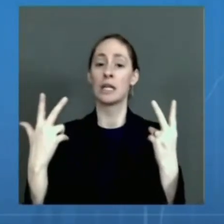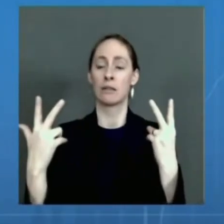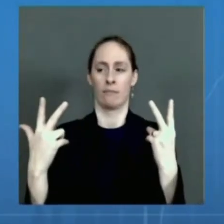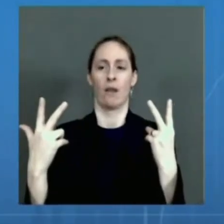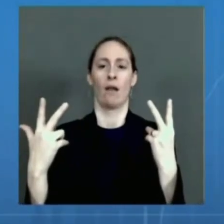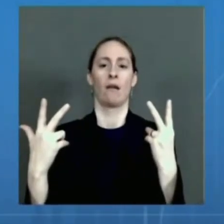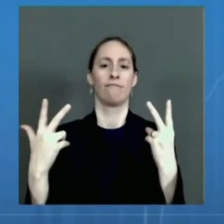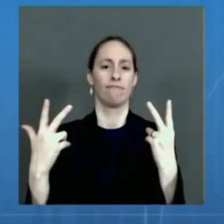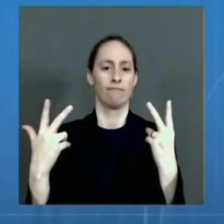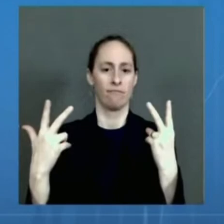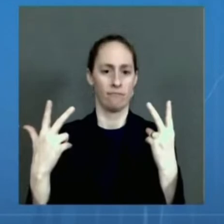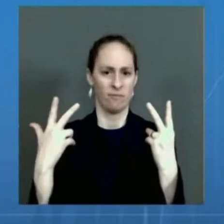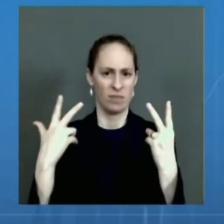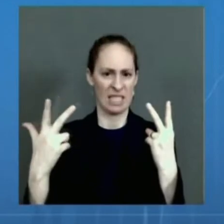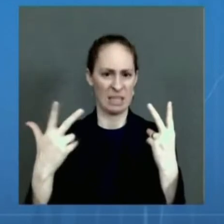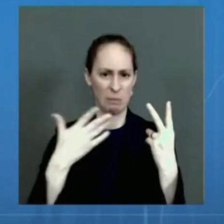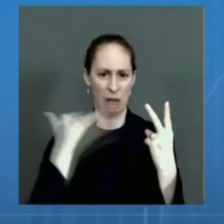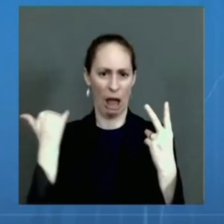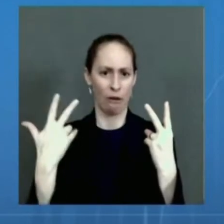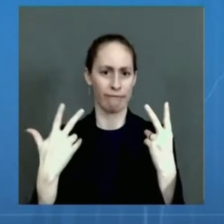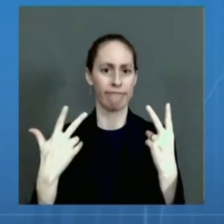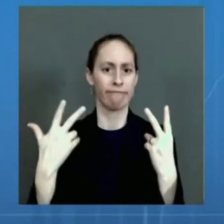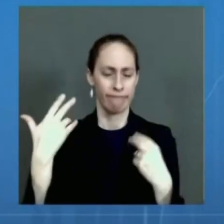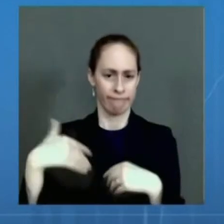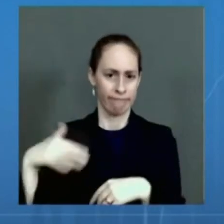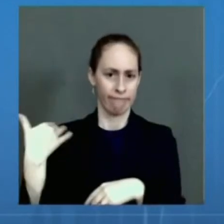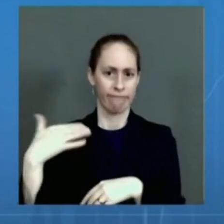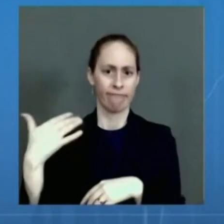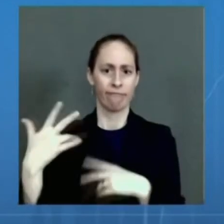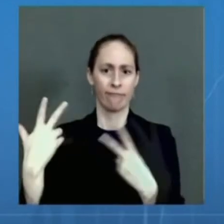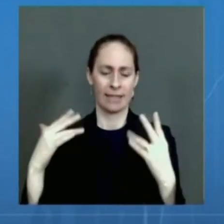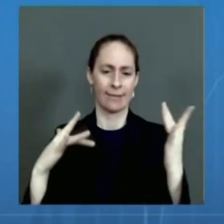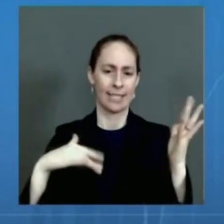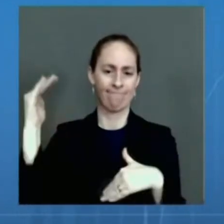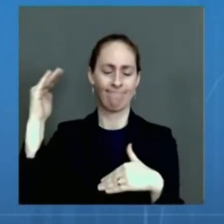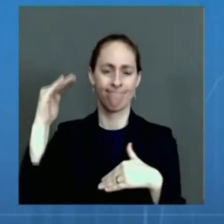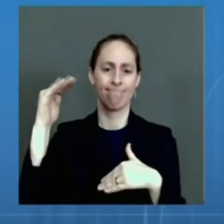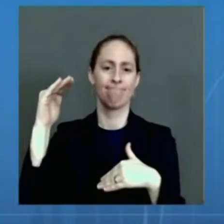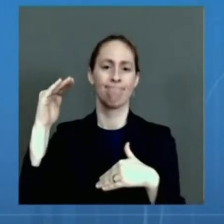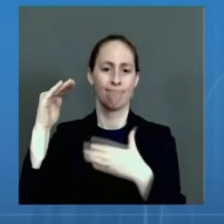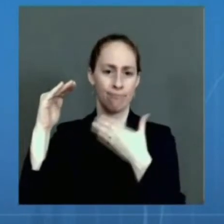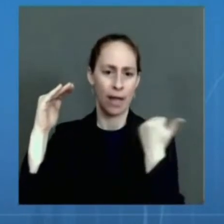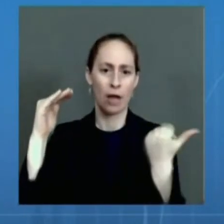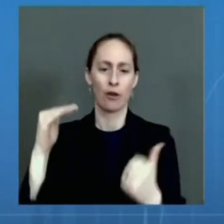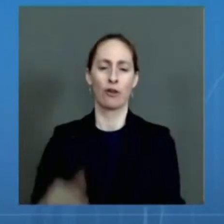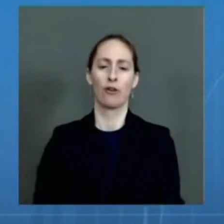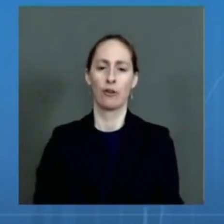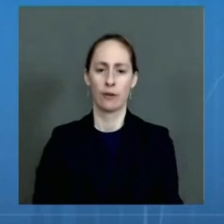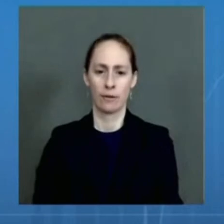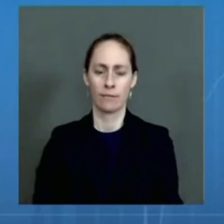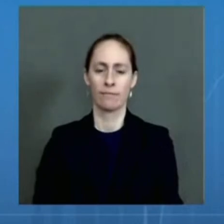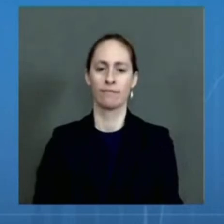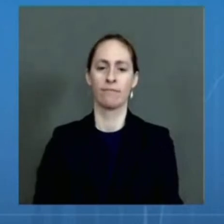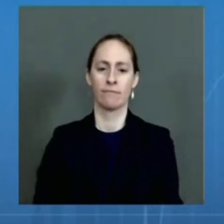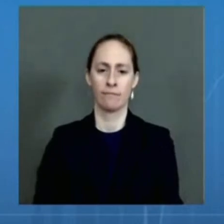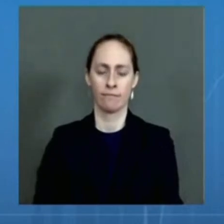NEUTRALIZEATION FOLLOWING THE BOOST. THE INCREMENT OF THAT IS REALLY RATHER PROFOUND.